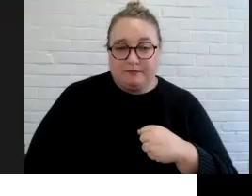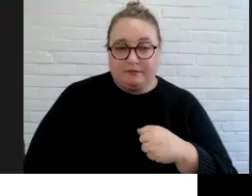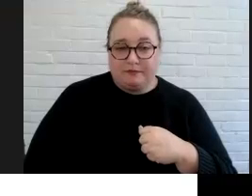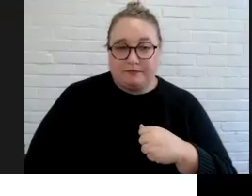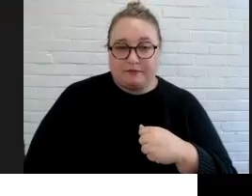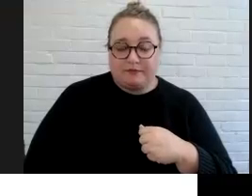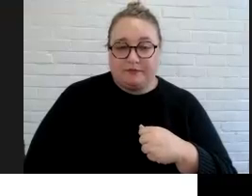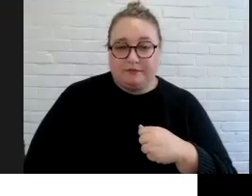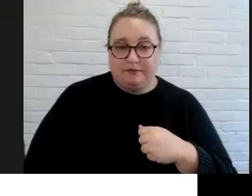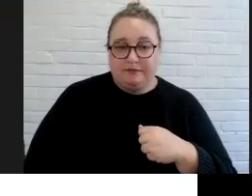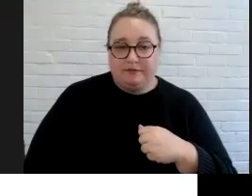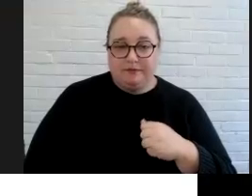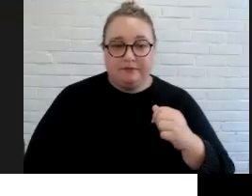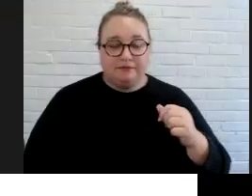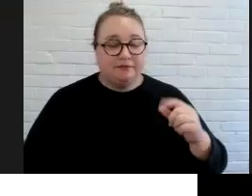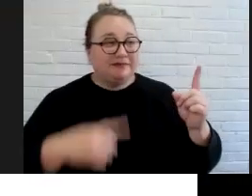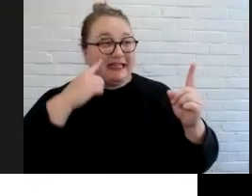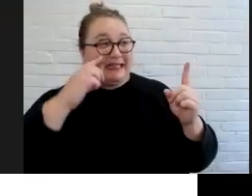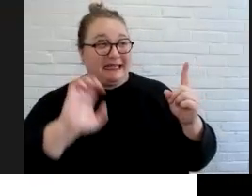I think E